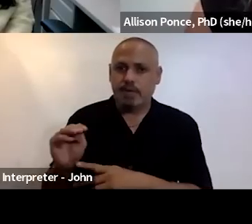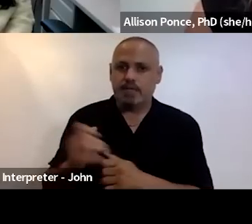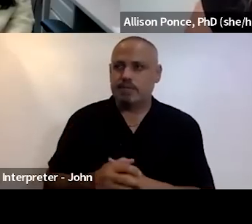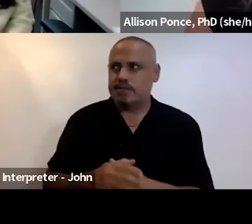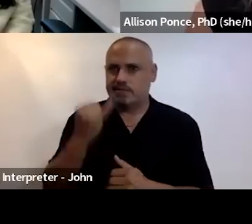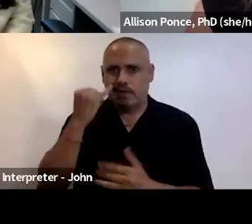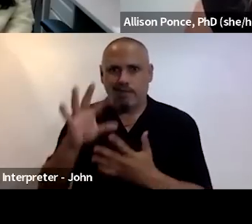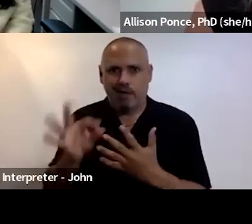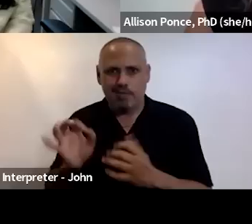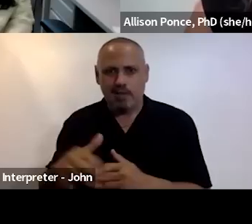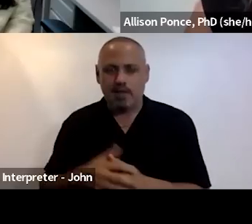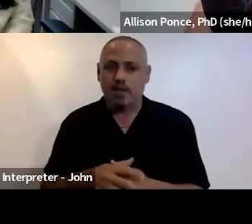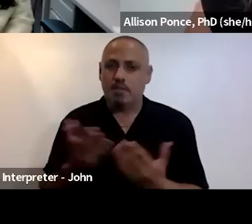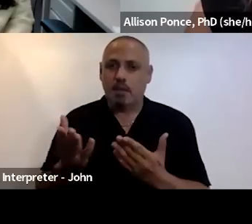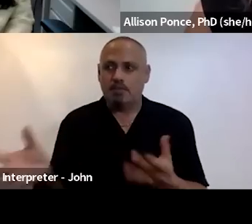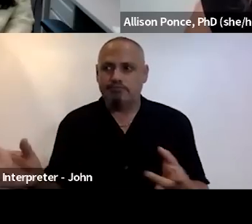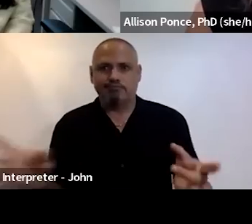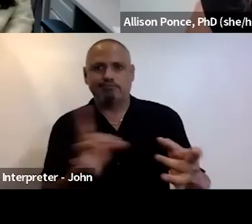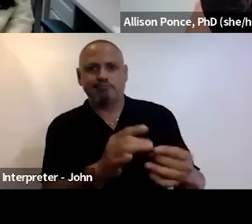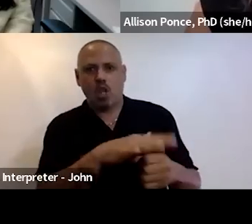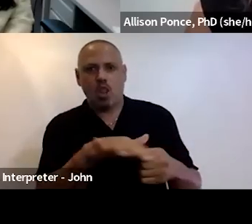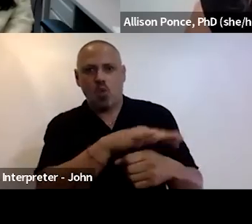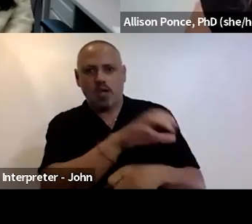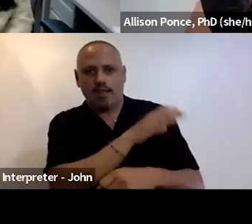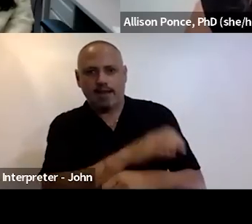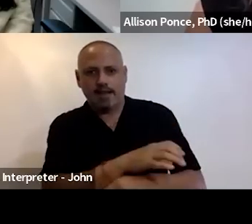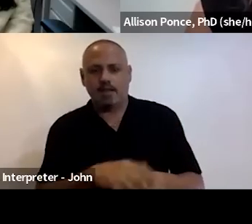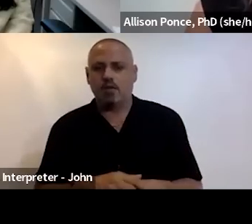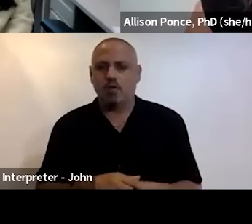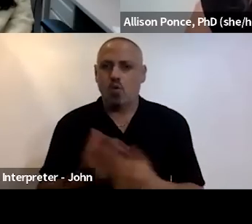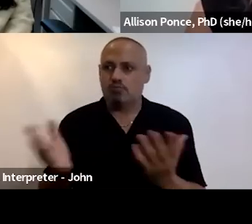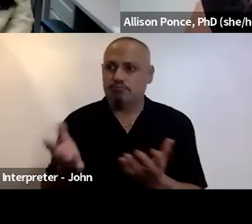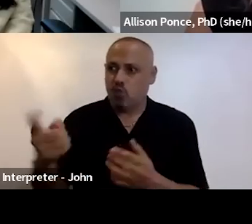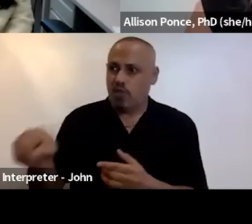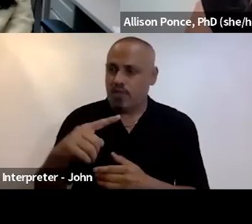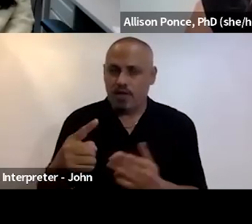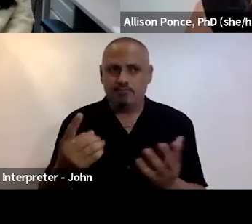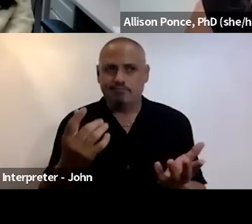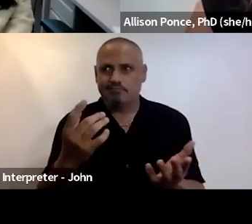It might look like connecting them to a local clinic or encouraging them to seek out treatment there.